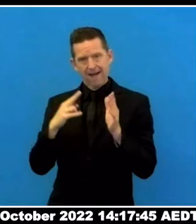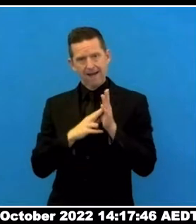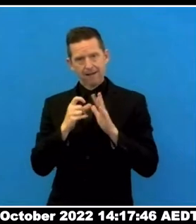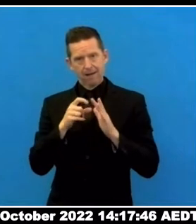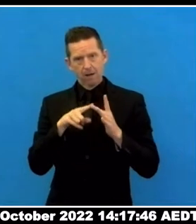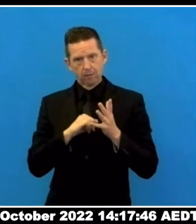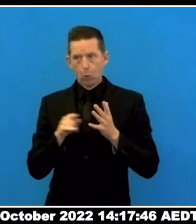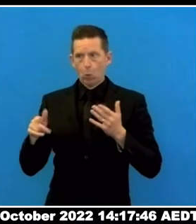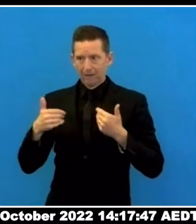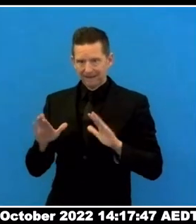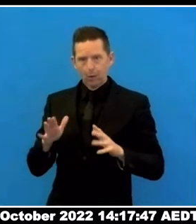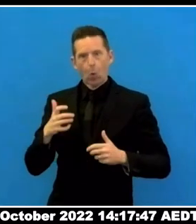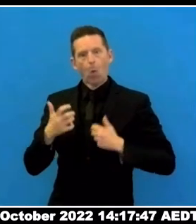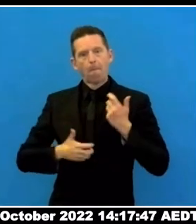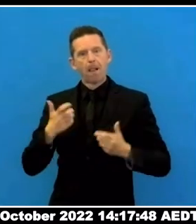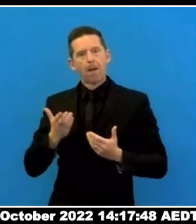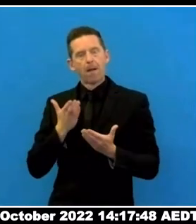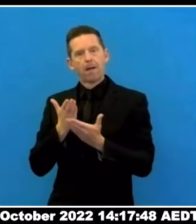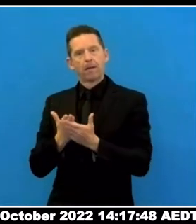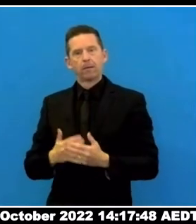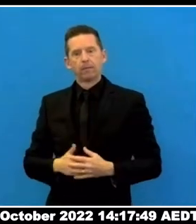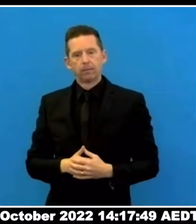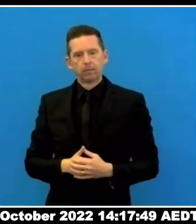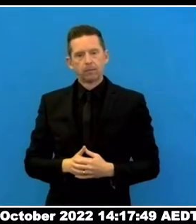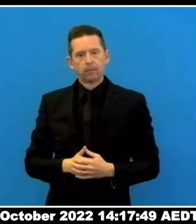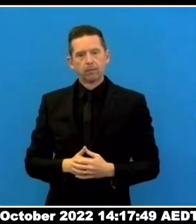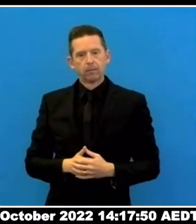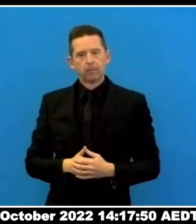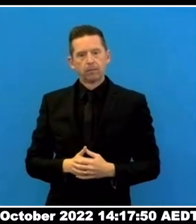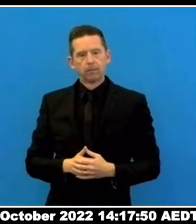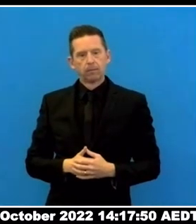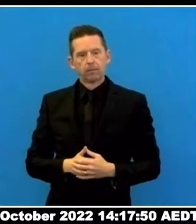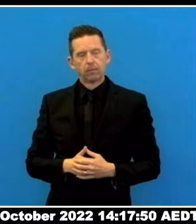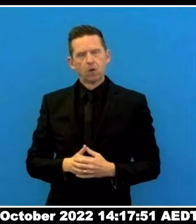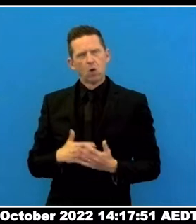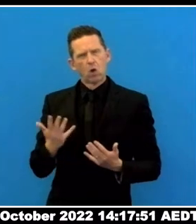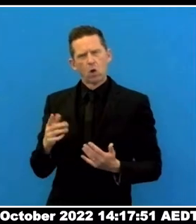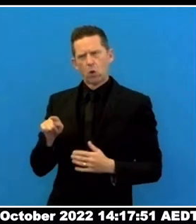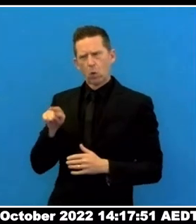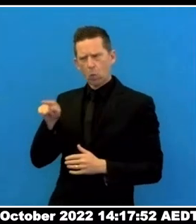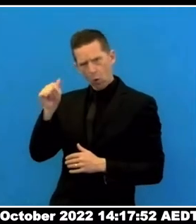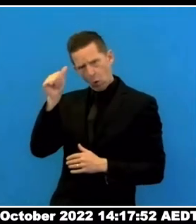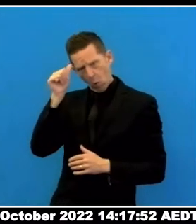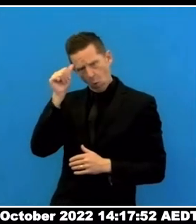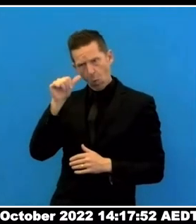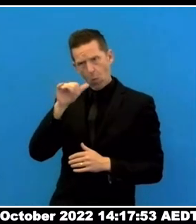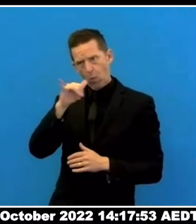and you made a complaint, do you do you know which organisation